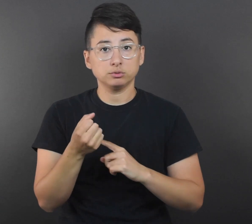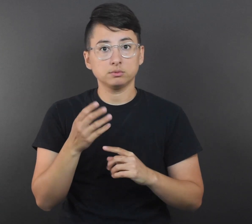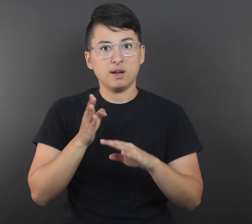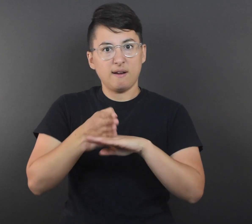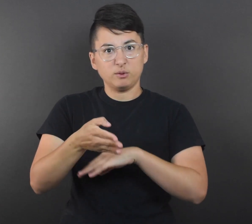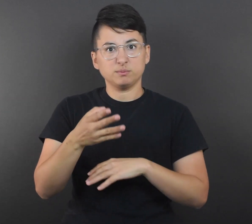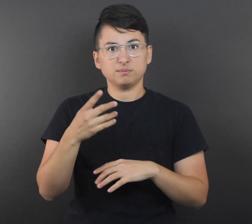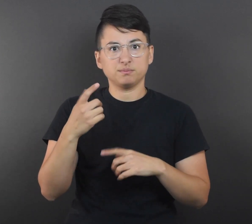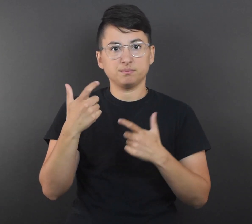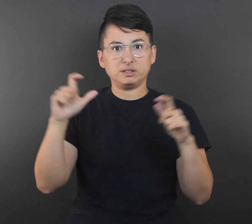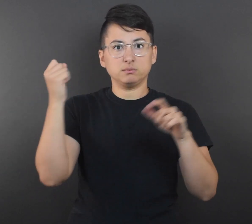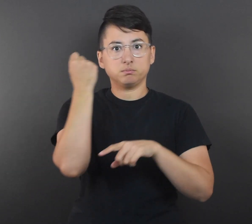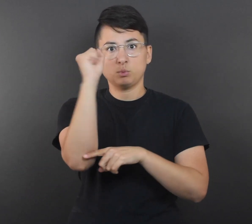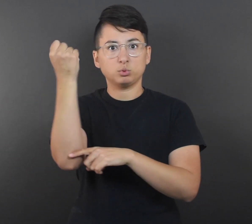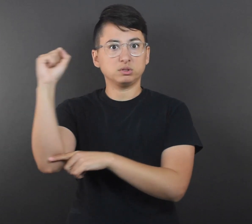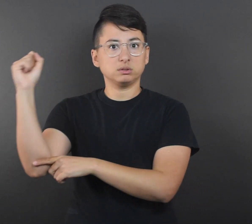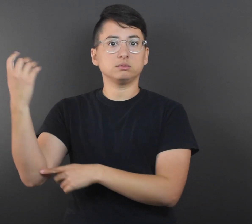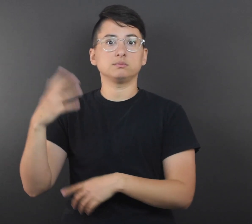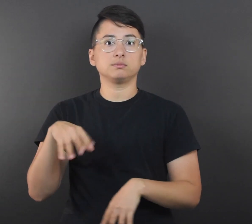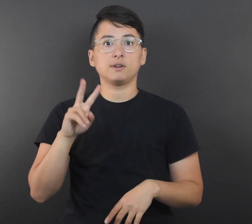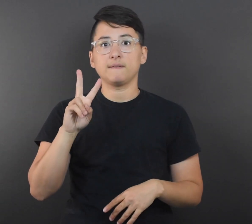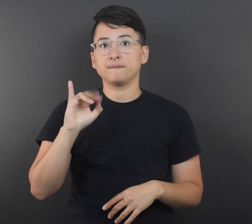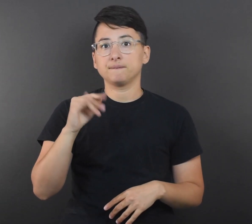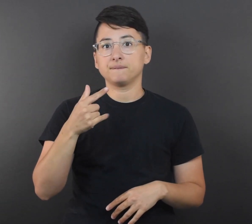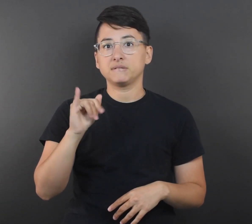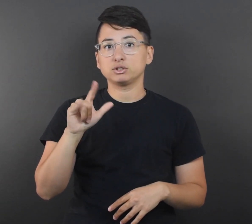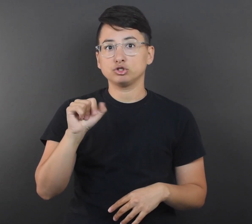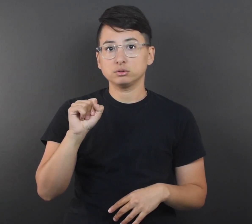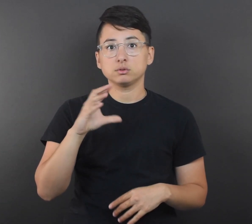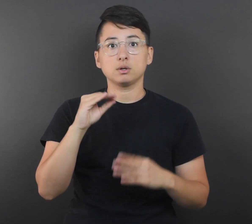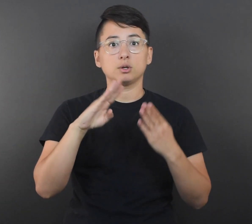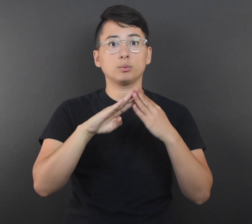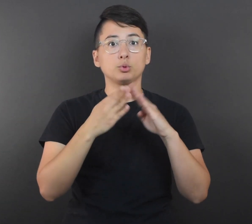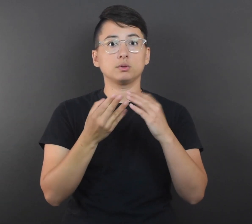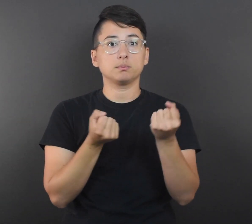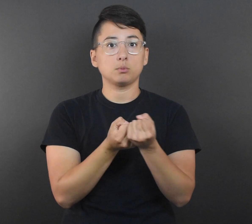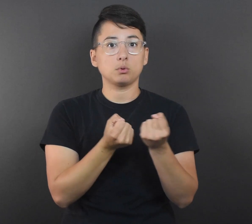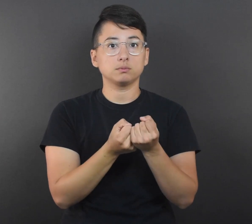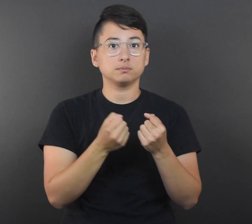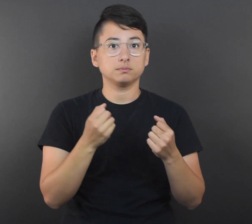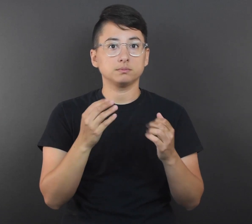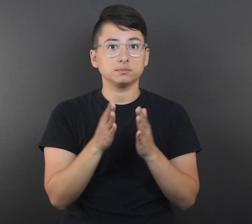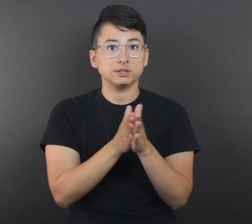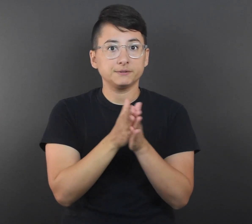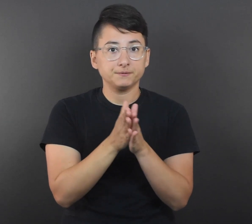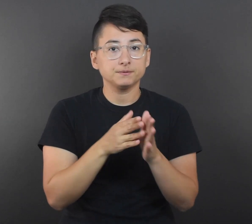anti-racism protests, vigils, and community support initiatives, the state of Minnesota,